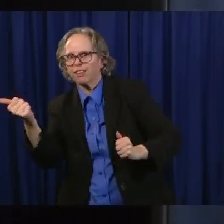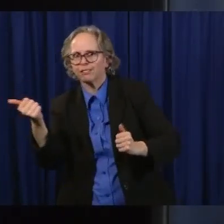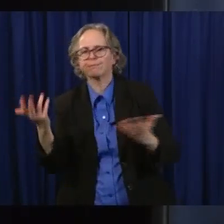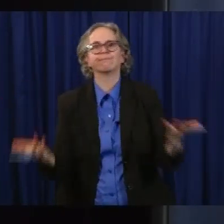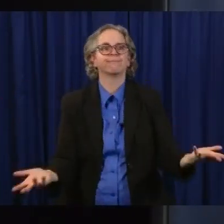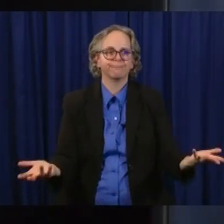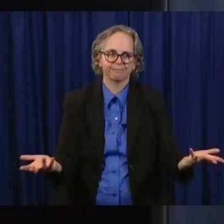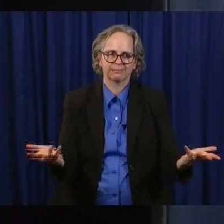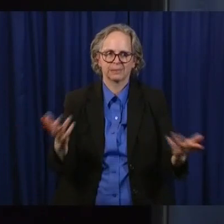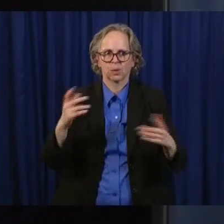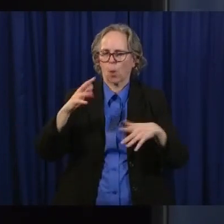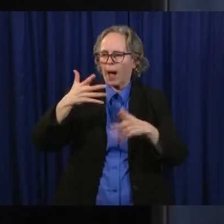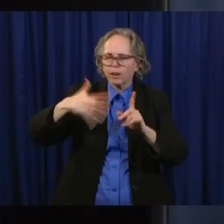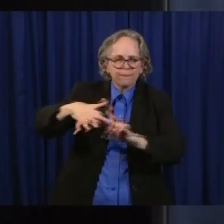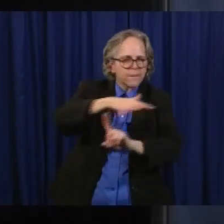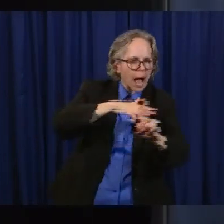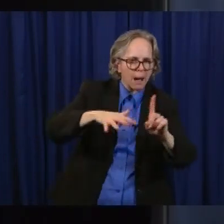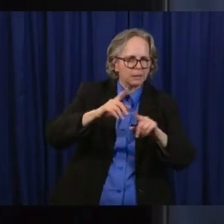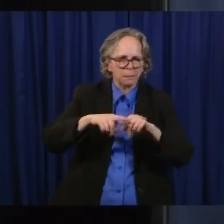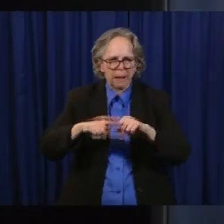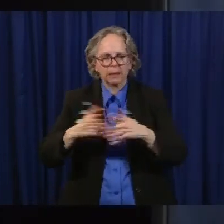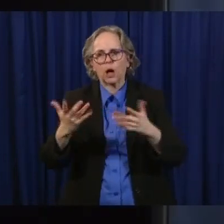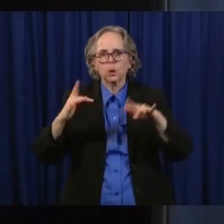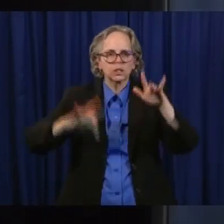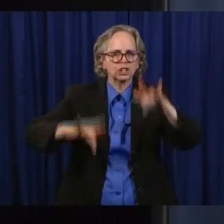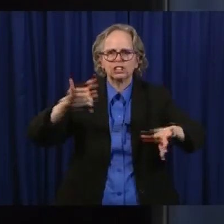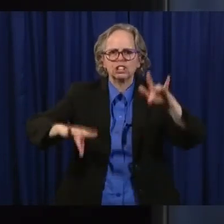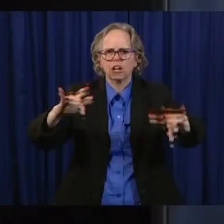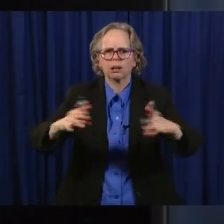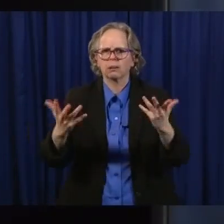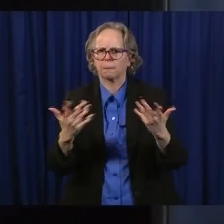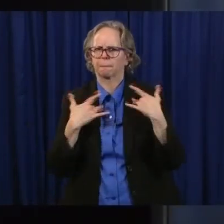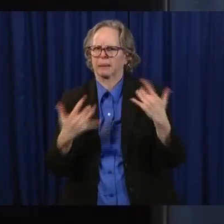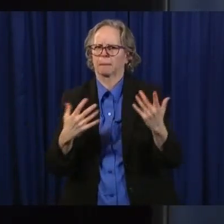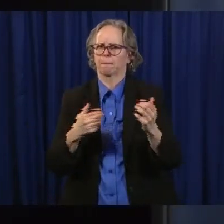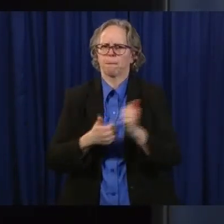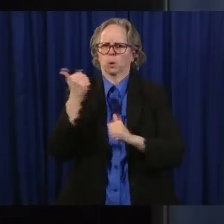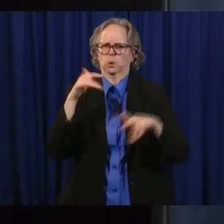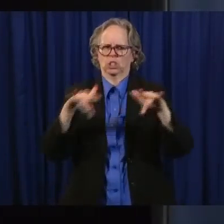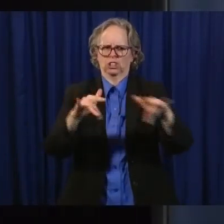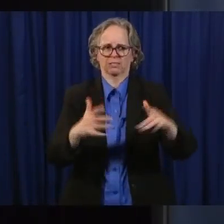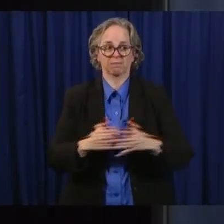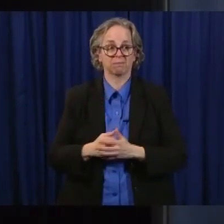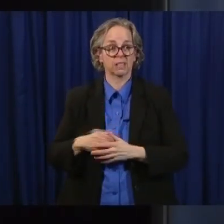PLASTIC ARE HARDER TO CLEAN AS WELL AS YOU CONTACT MORE PLASTIC SURFACES THE NONPLASTIC